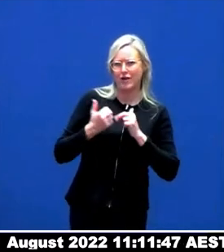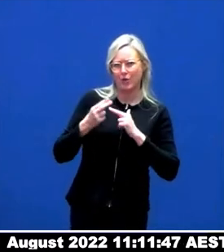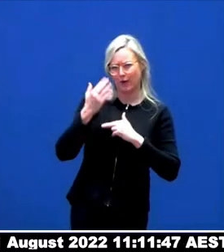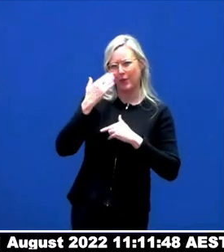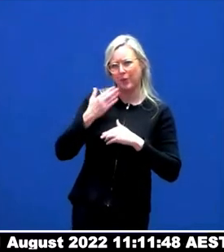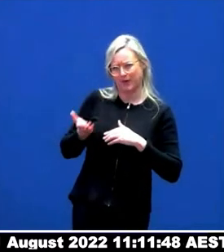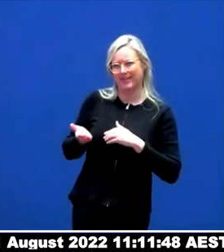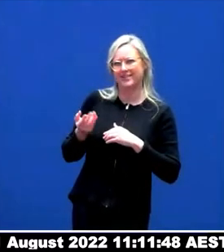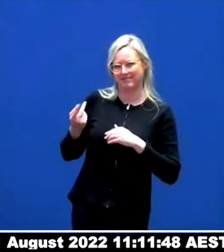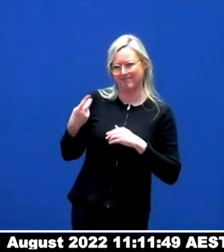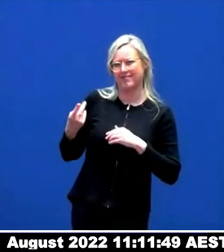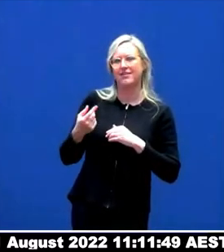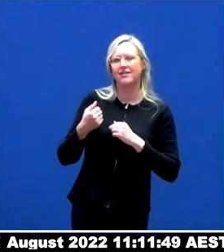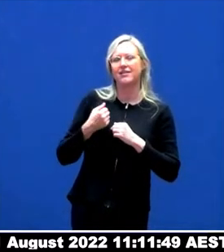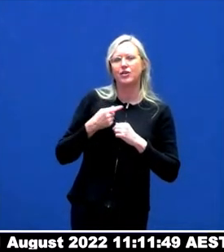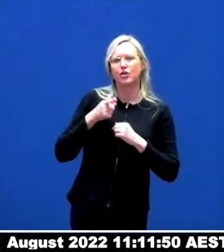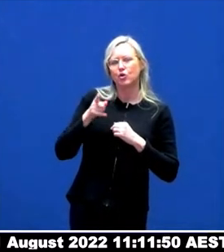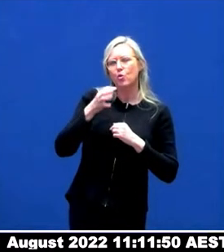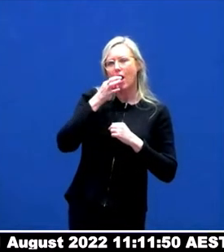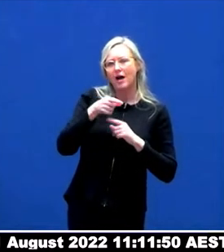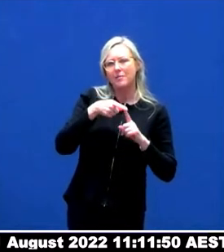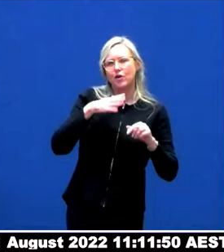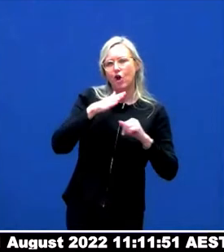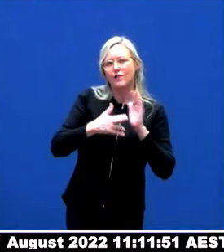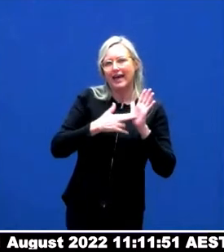really - your question was specifically about NDIS participants.